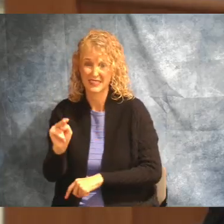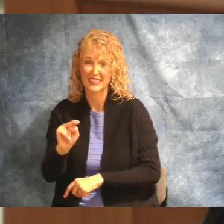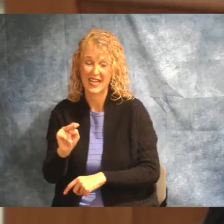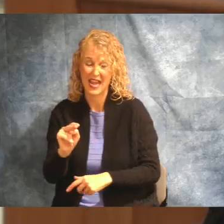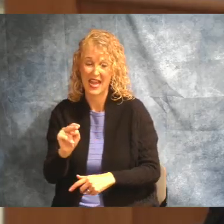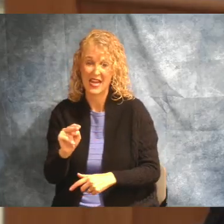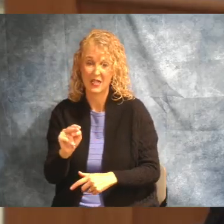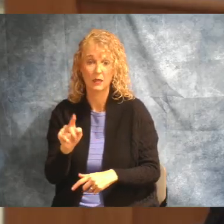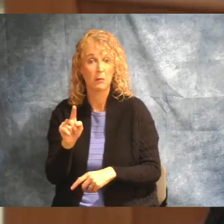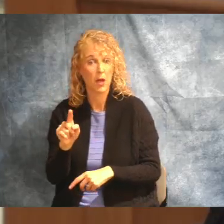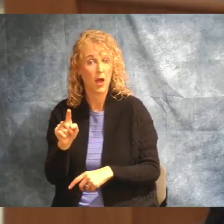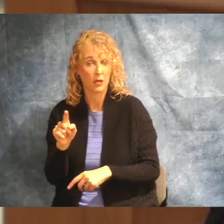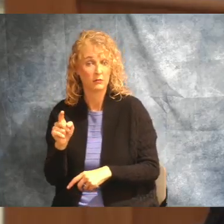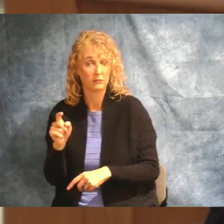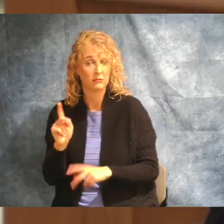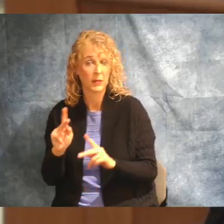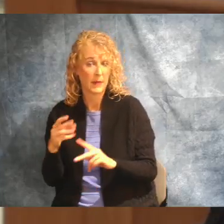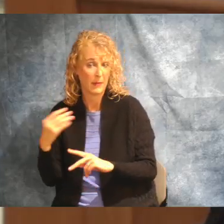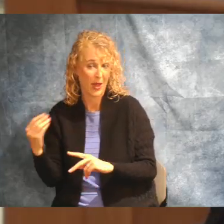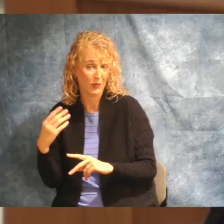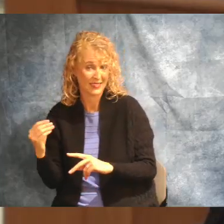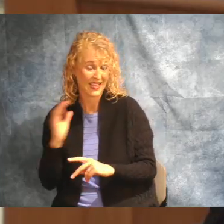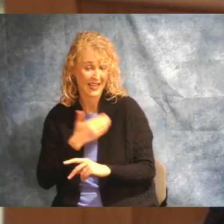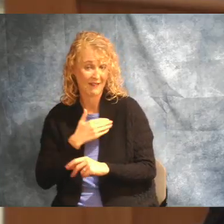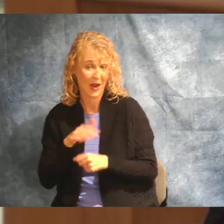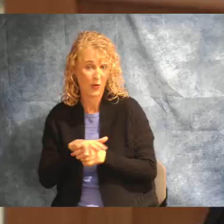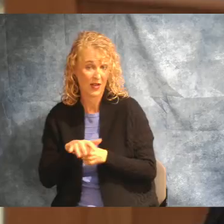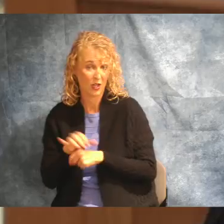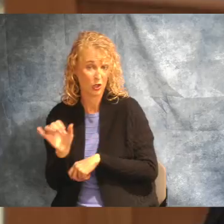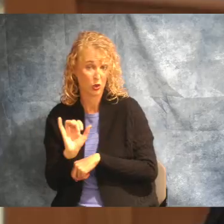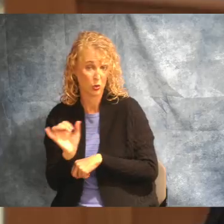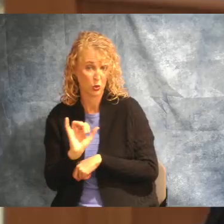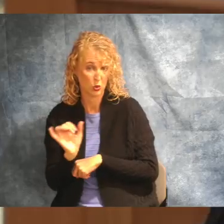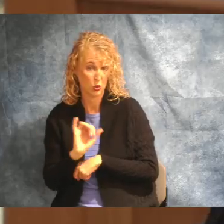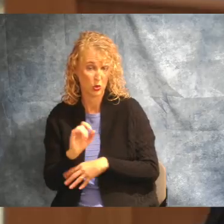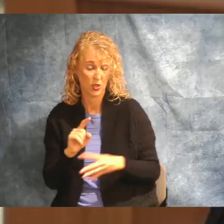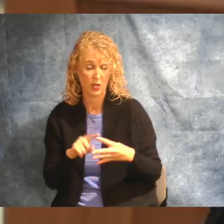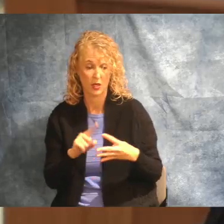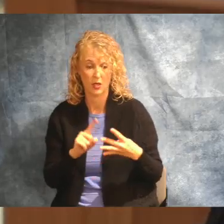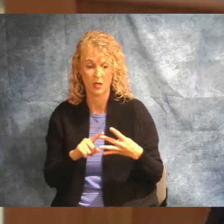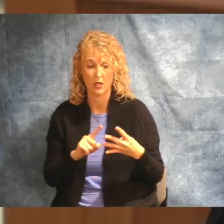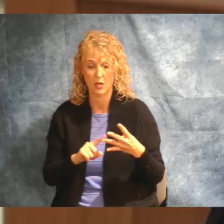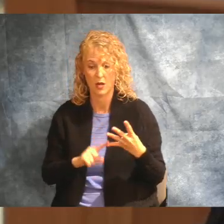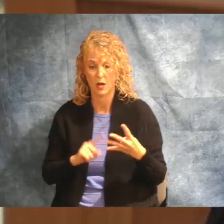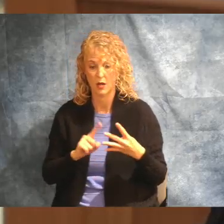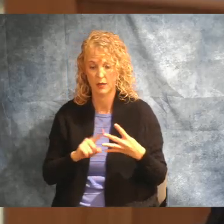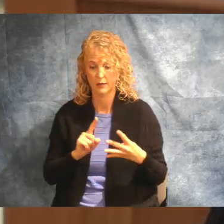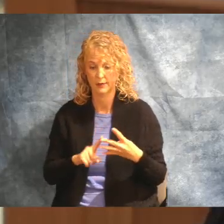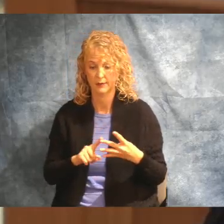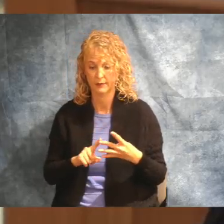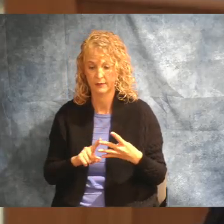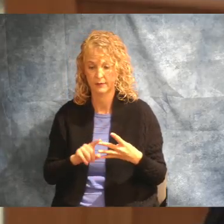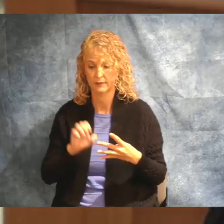got some interest for people outside of our CDBG eligible areas. And those areas are Evendale that